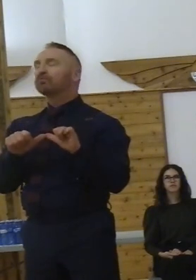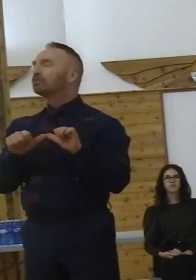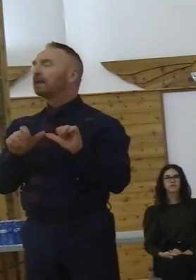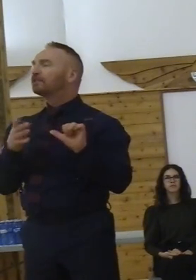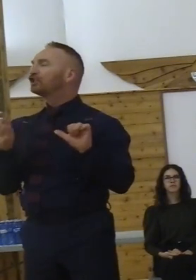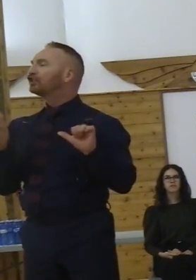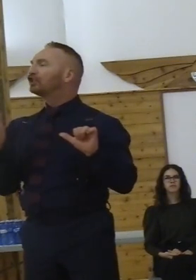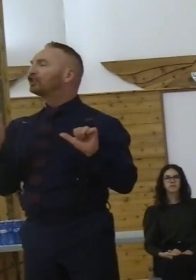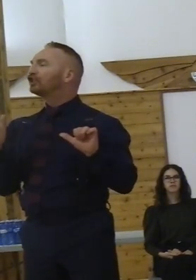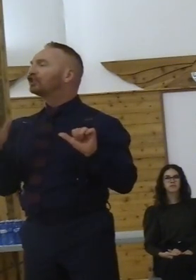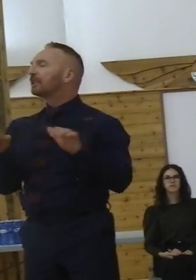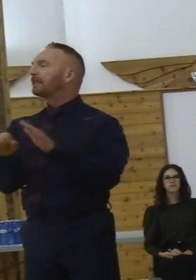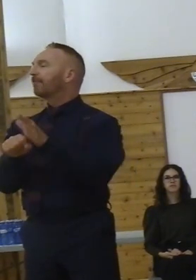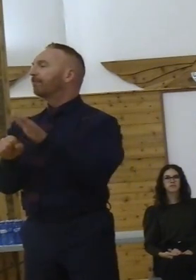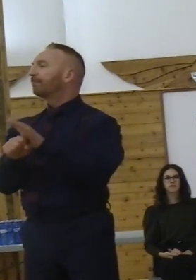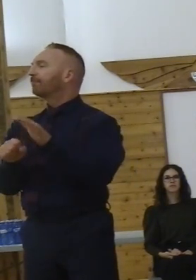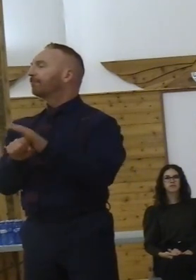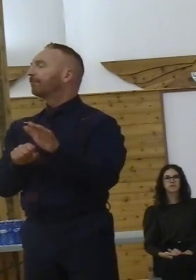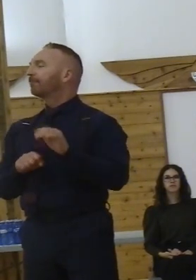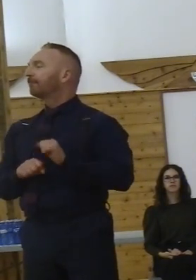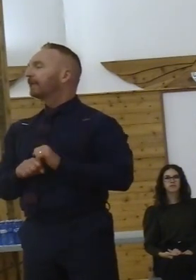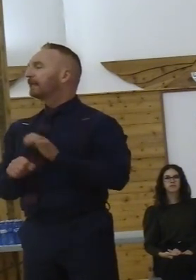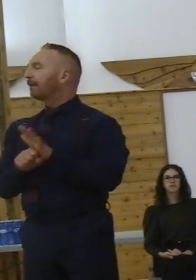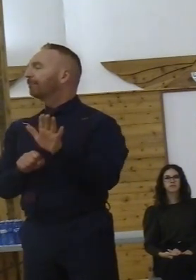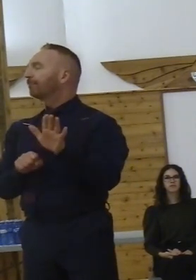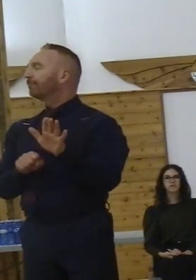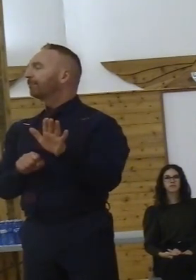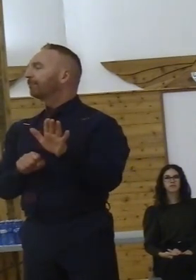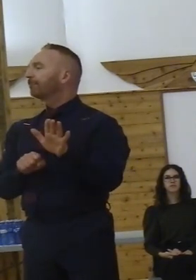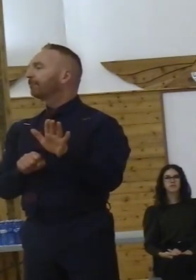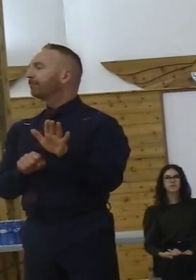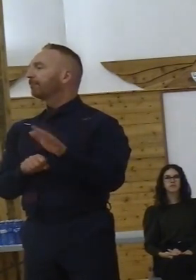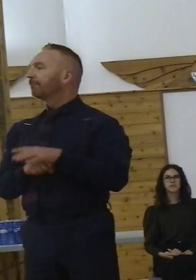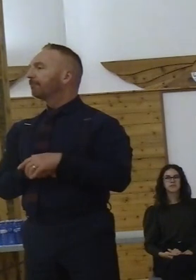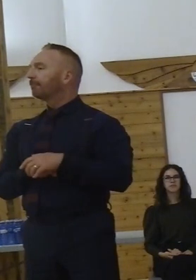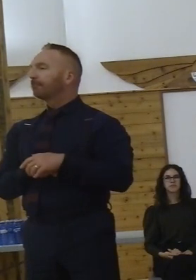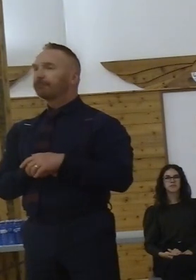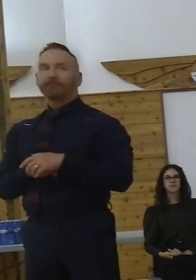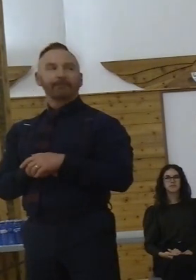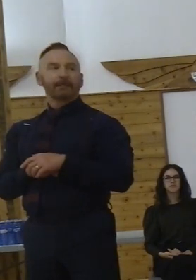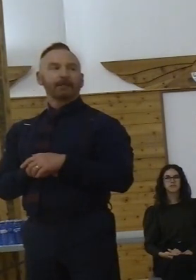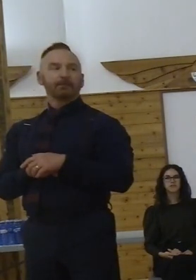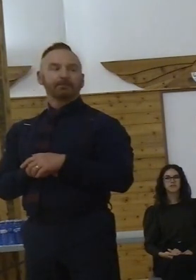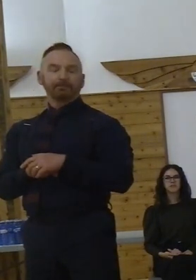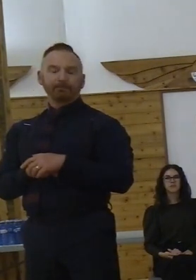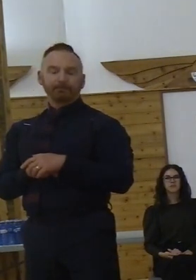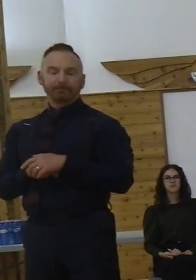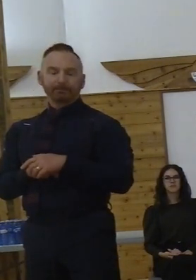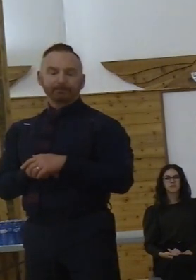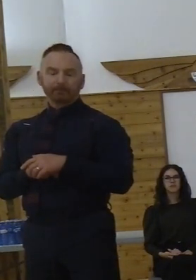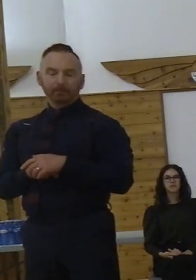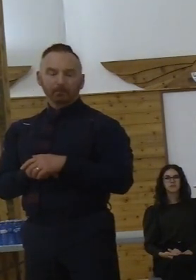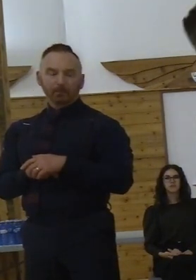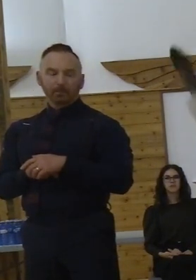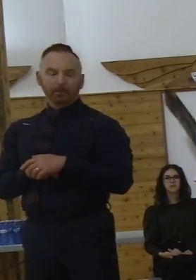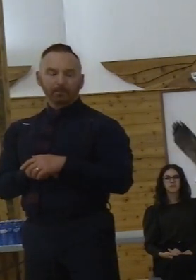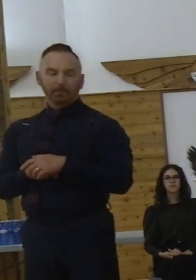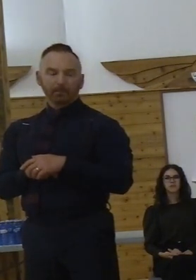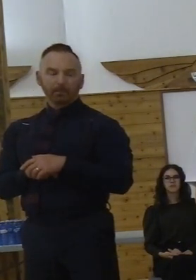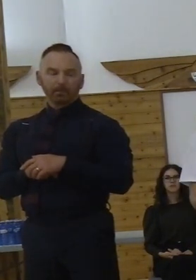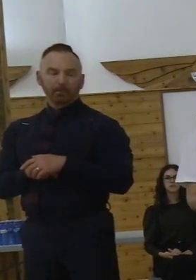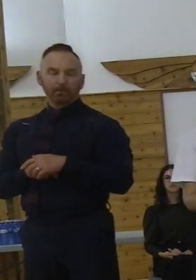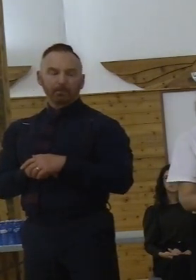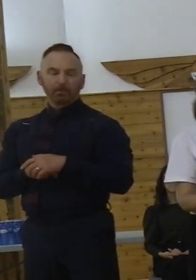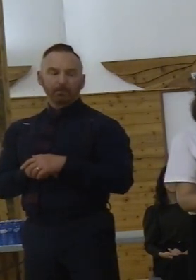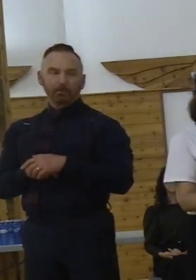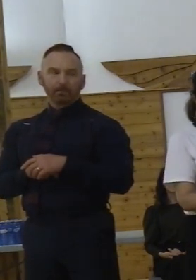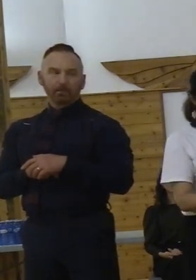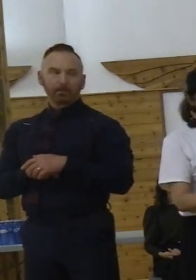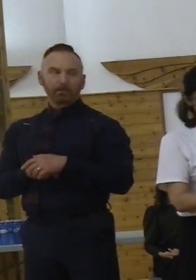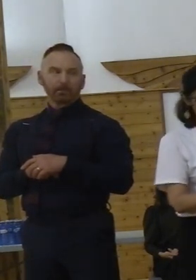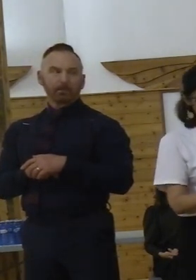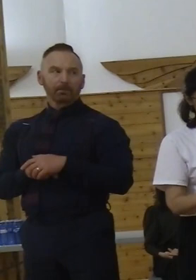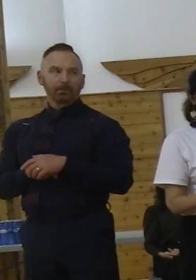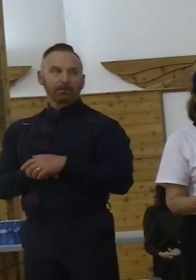Enough is enough.